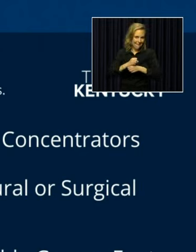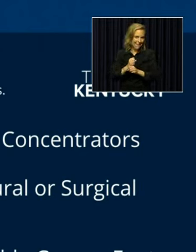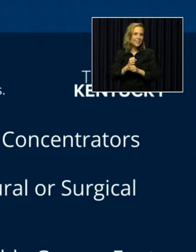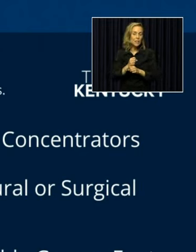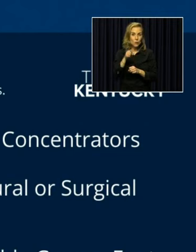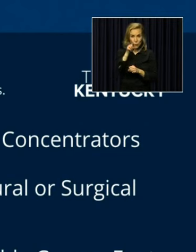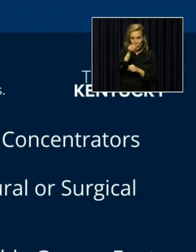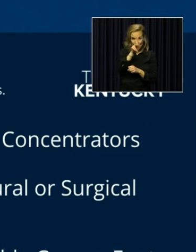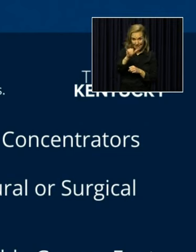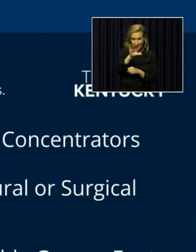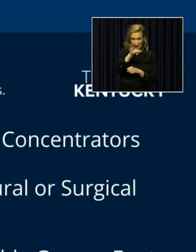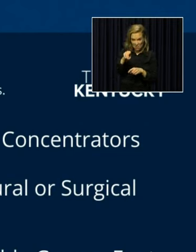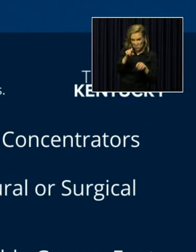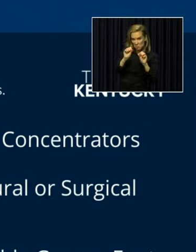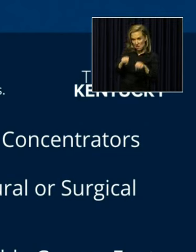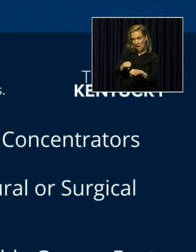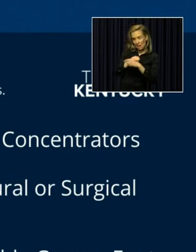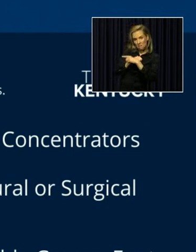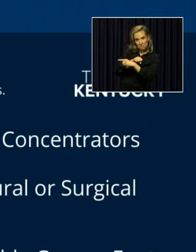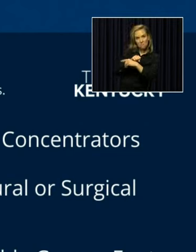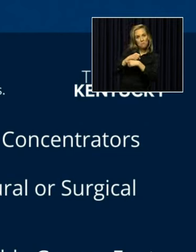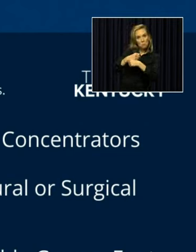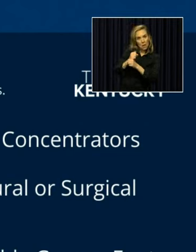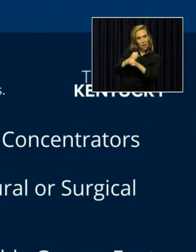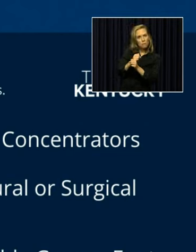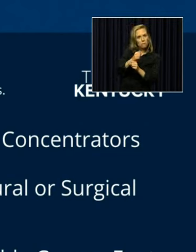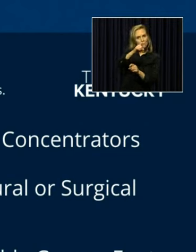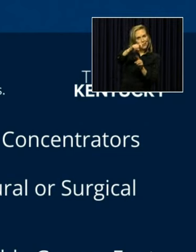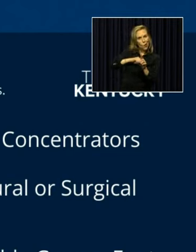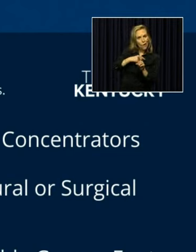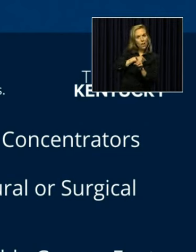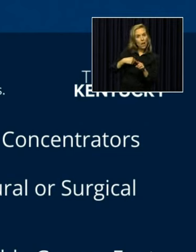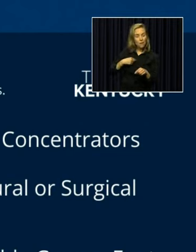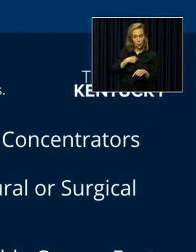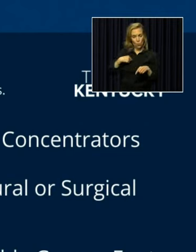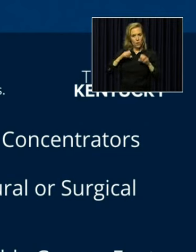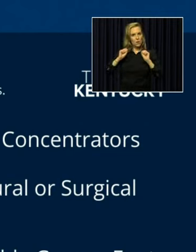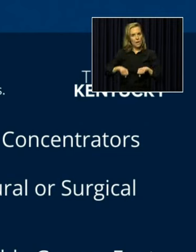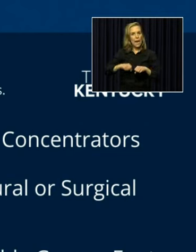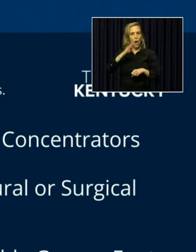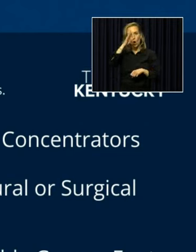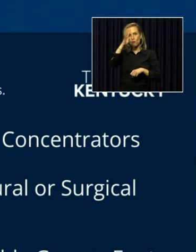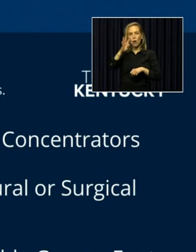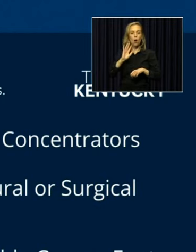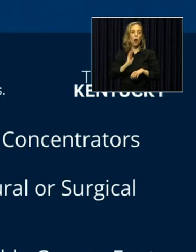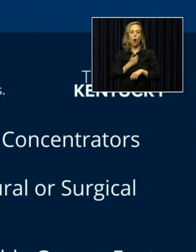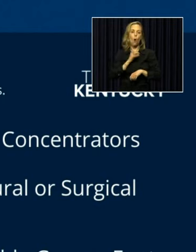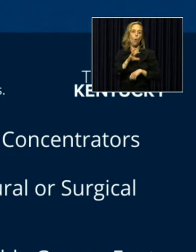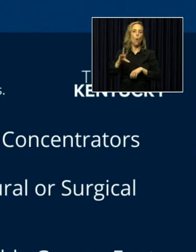ALL OF THIS IS GOING OUT TO JUST A COUPLE OF STATES AND WHAT THEY'RE DEALING WITH, EVERY